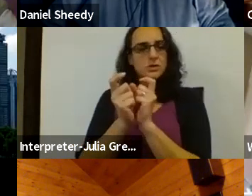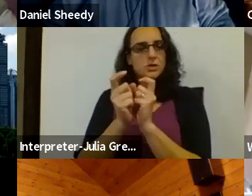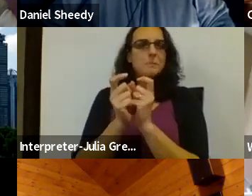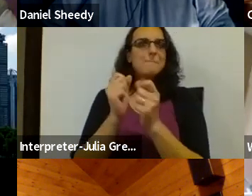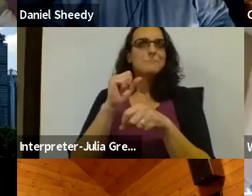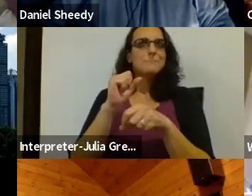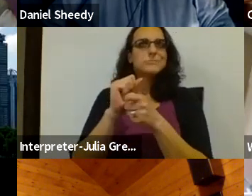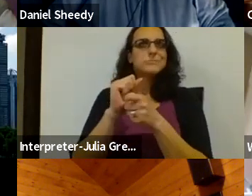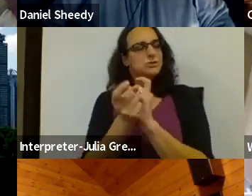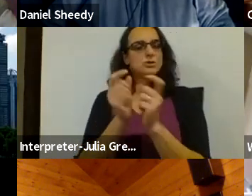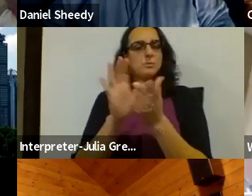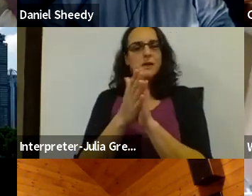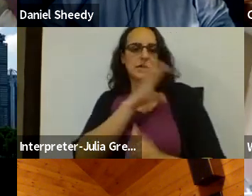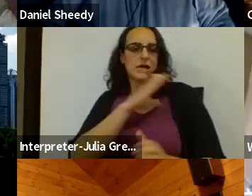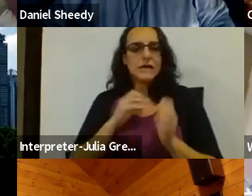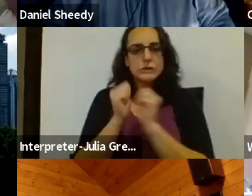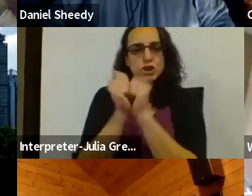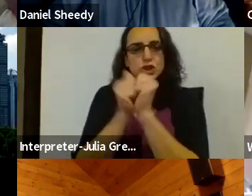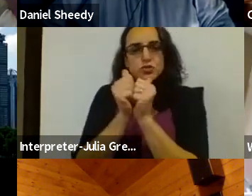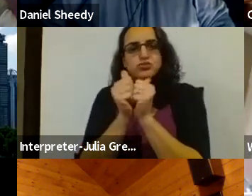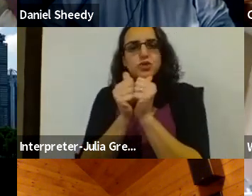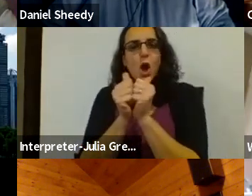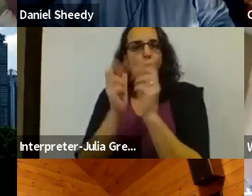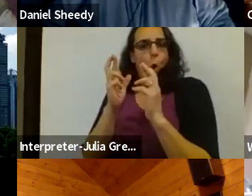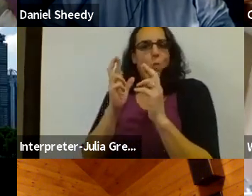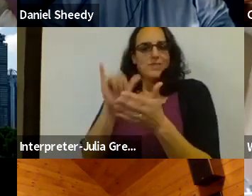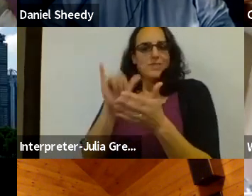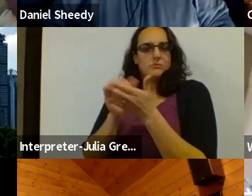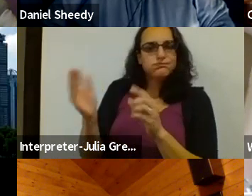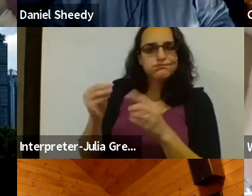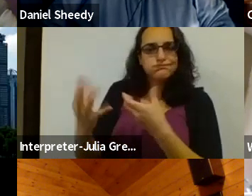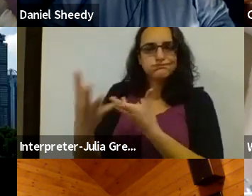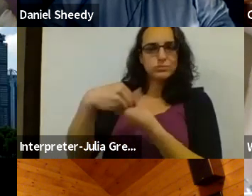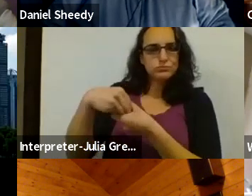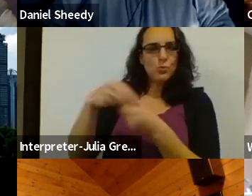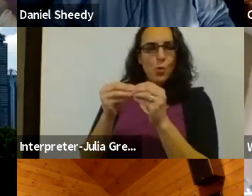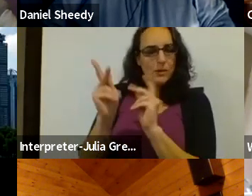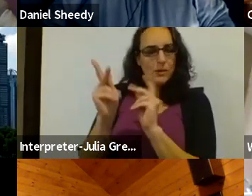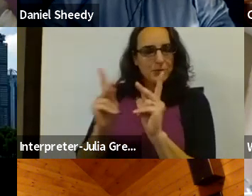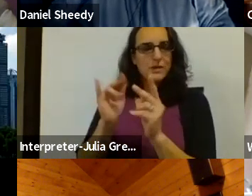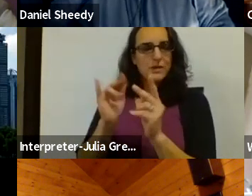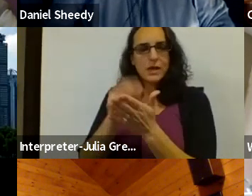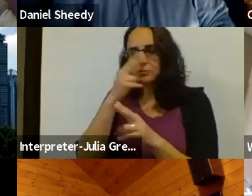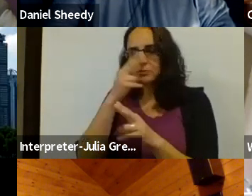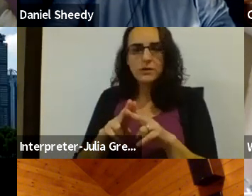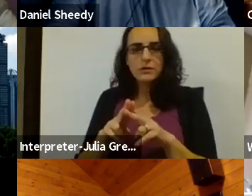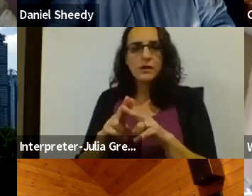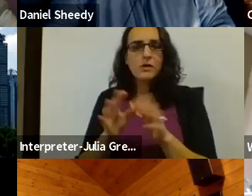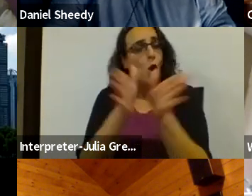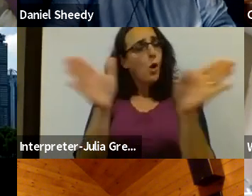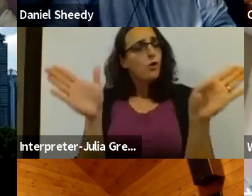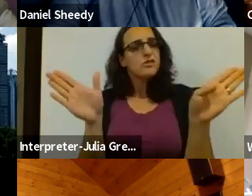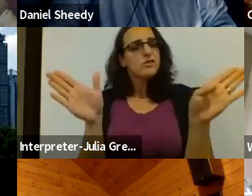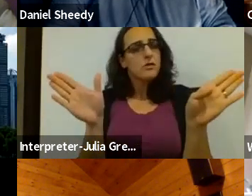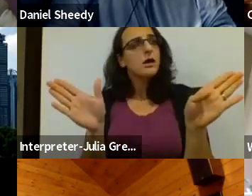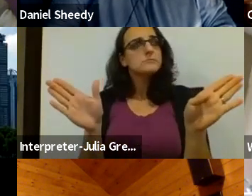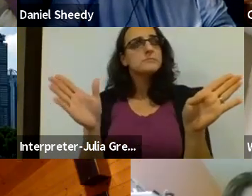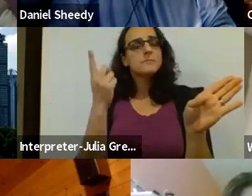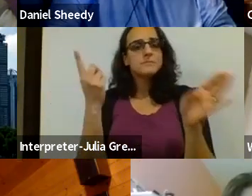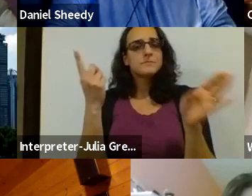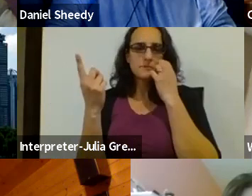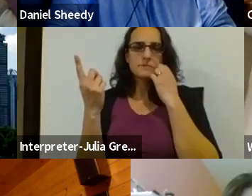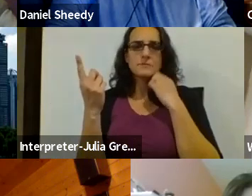Zoe Duran: So we're hoping to get more participants. This time, but that'll be very fun for everyone and overall just something that I noticed I'm